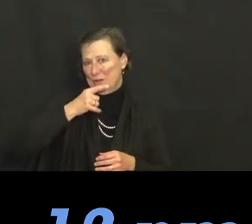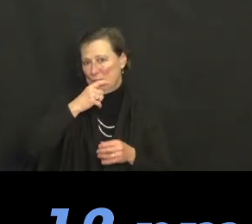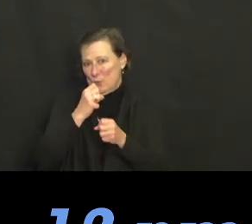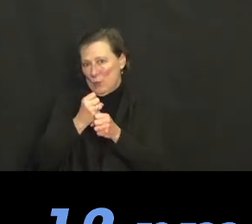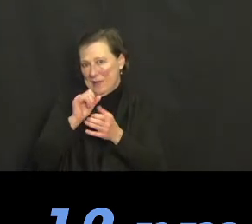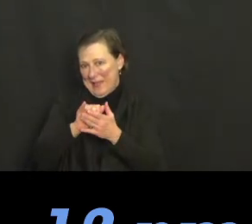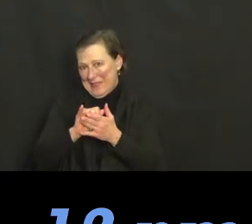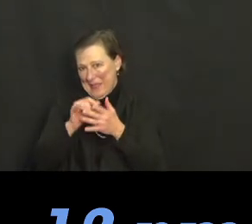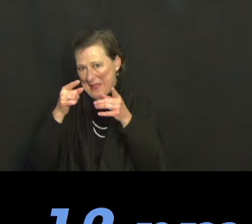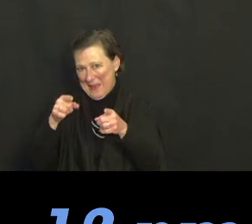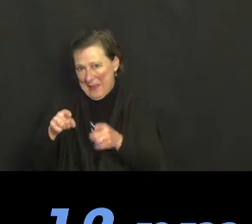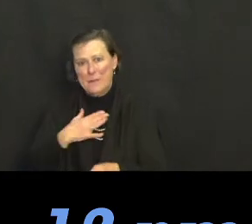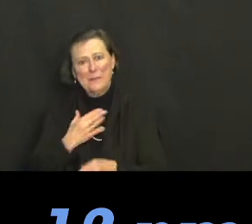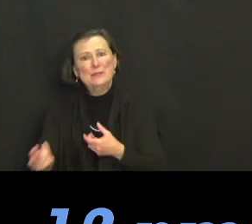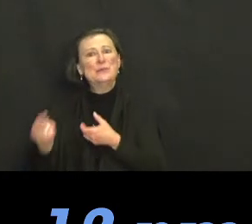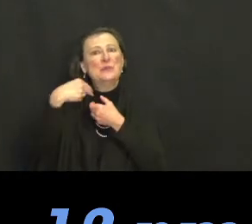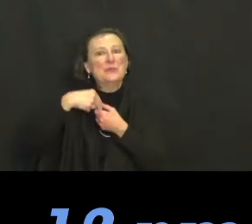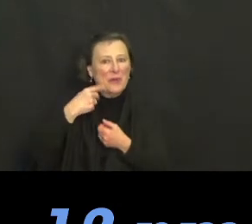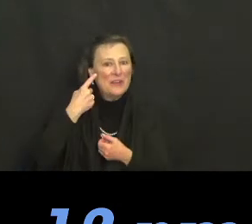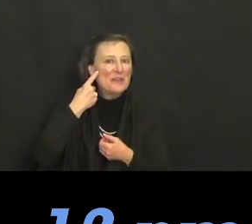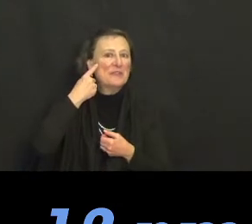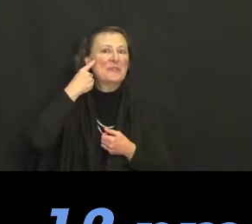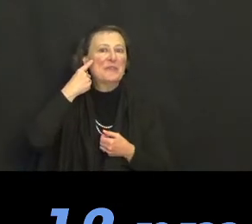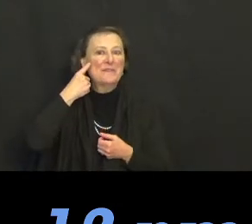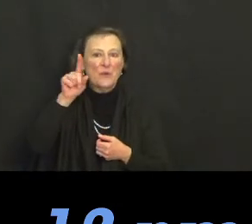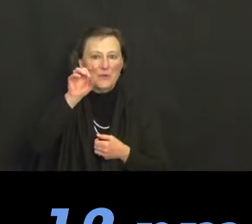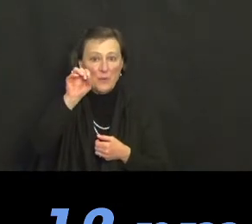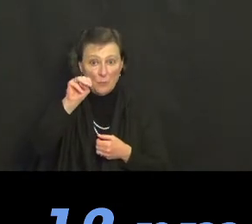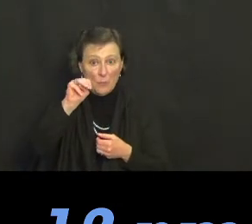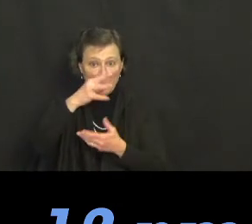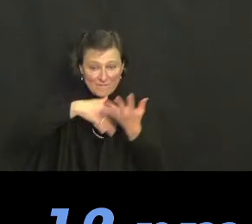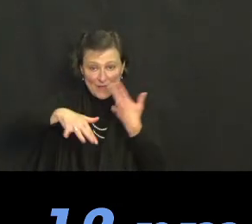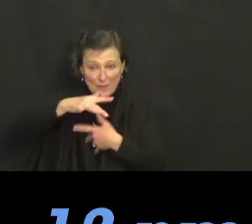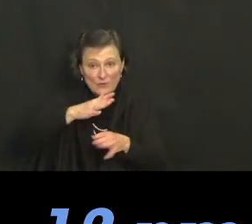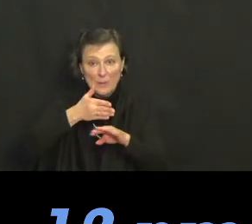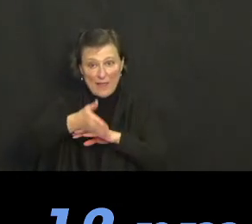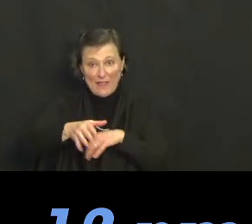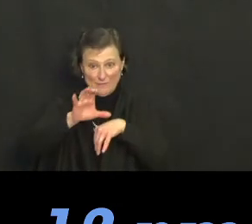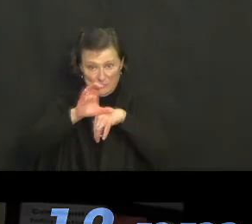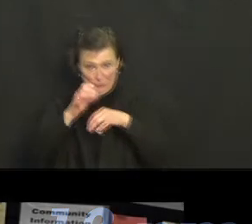So, please do join us for the Zoom Fellowship after the service today.